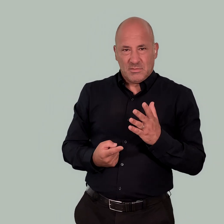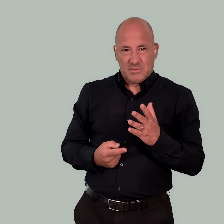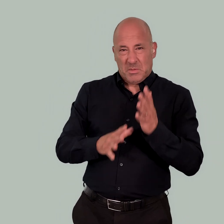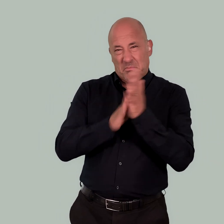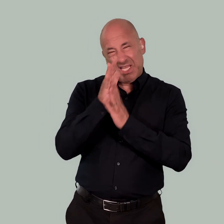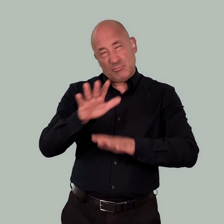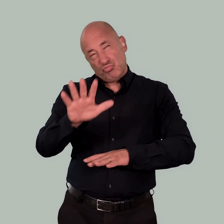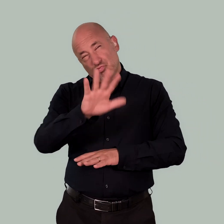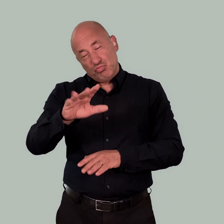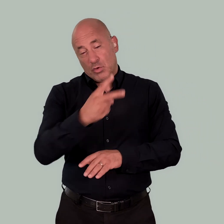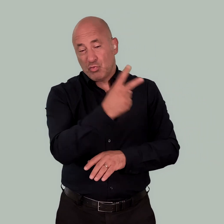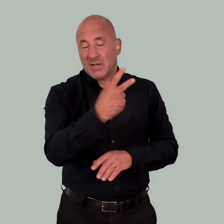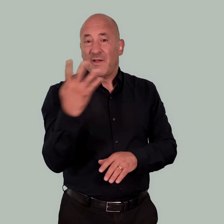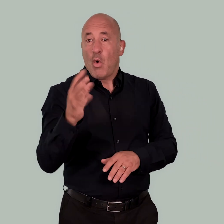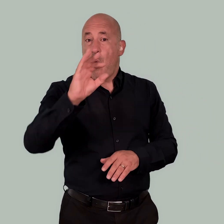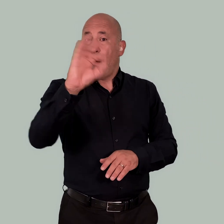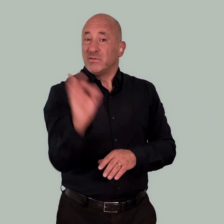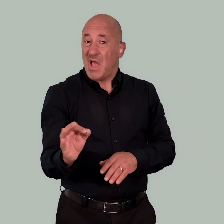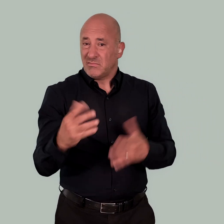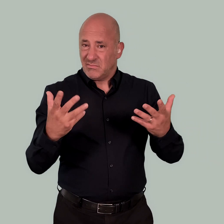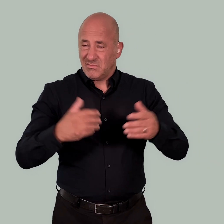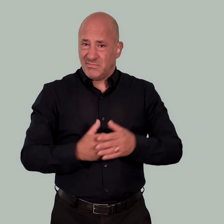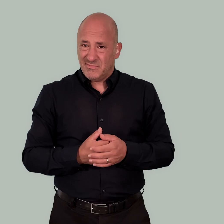which is equivalent to 24 per cent of the working-age population.